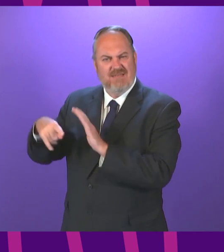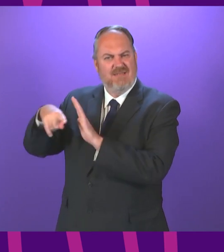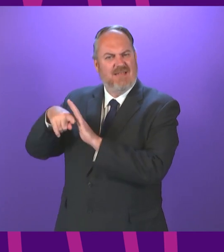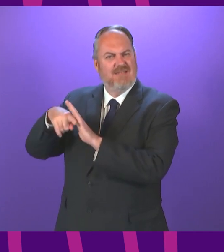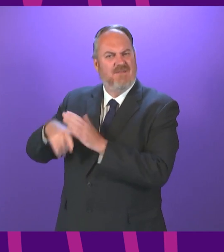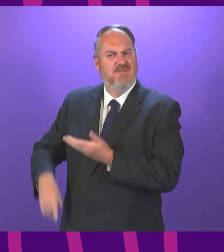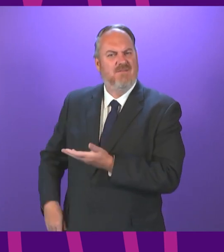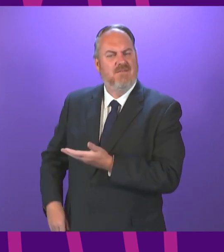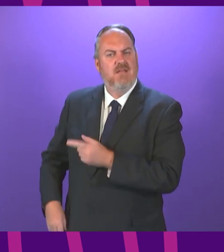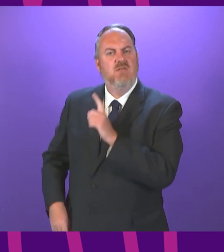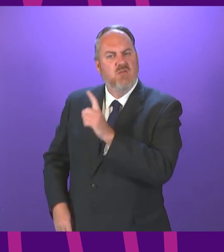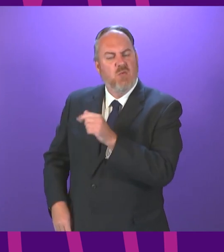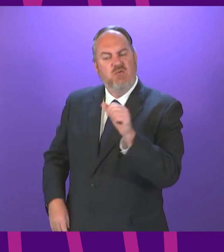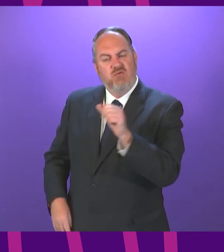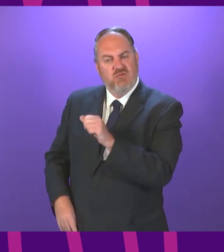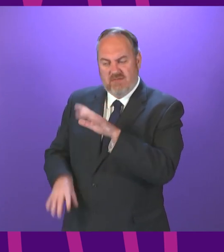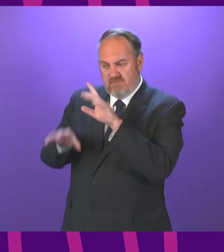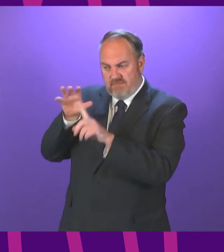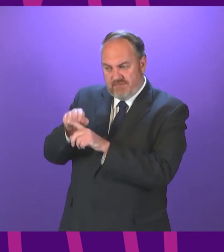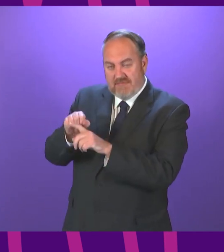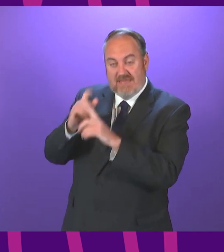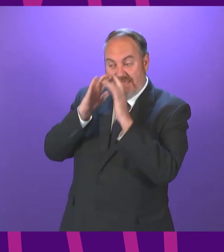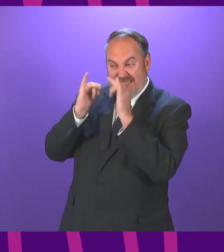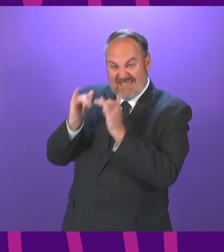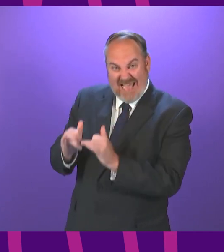for a test-and-release system that would allow those people to return to work.